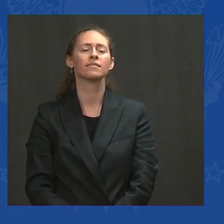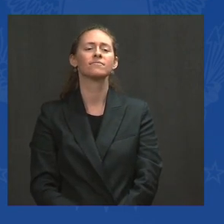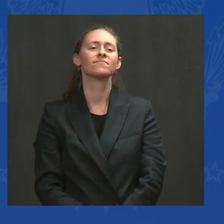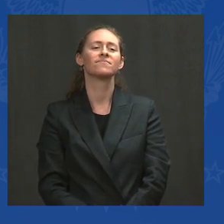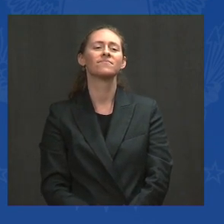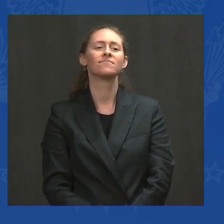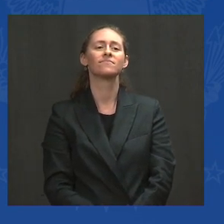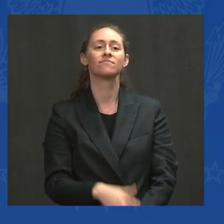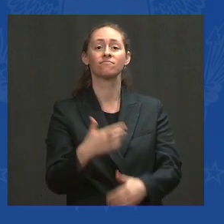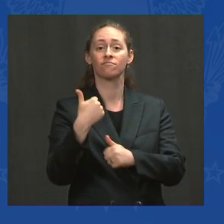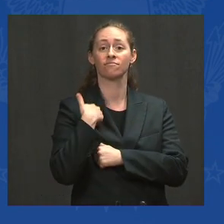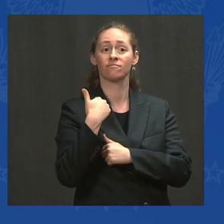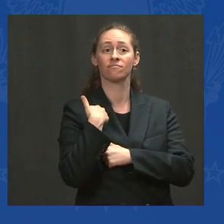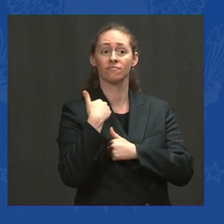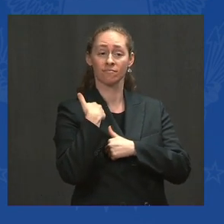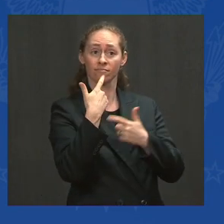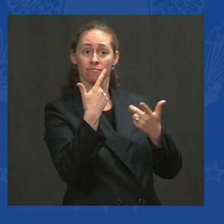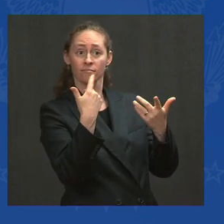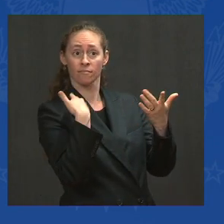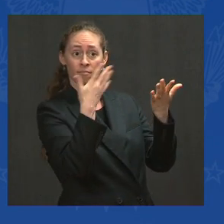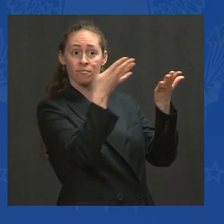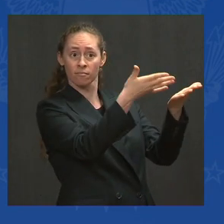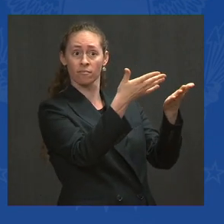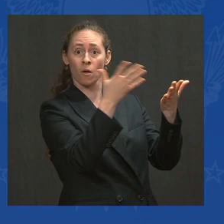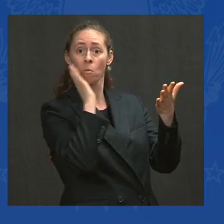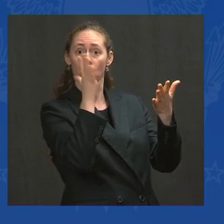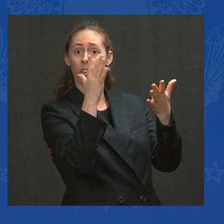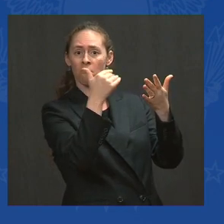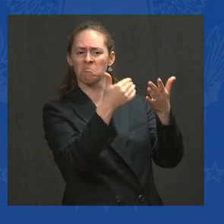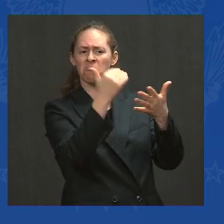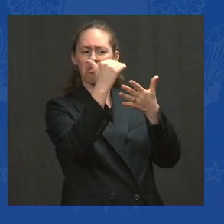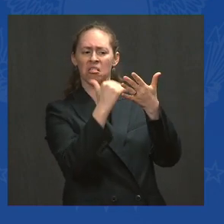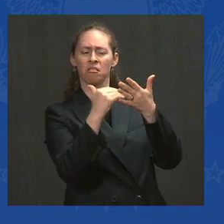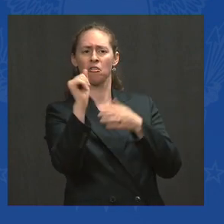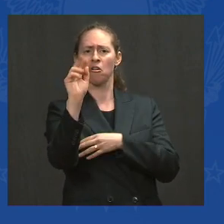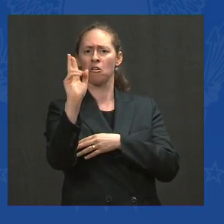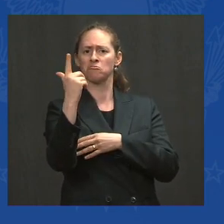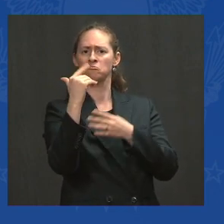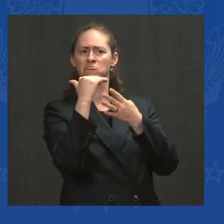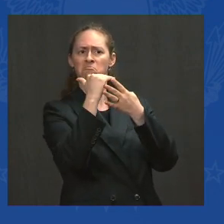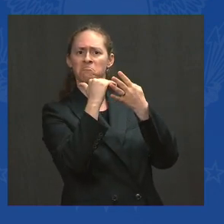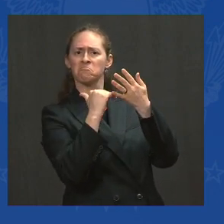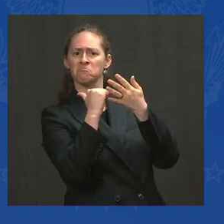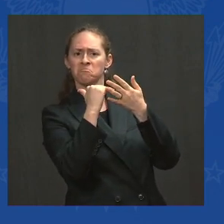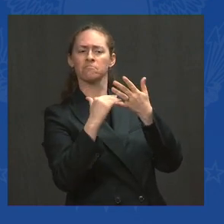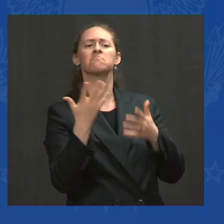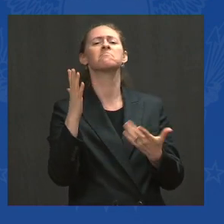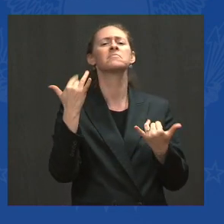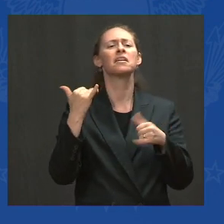The drawdown is proceeding in a secure and orderly way, prioritizing the safety of our troops as they depart.